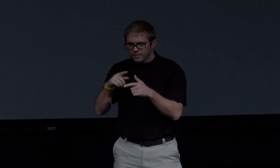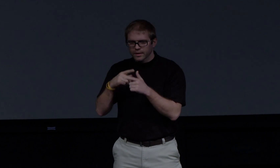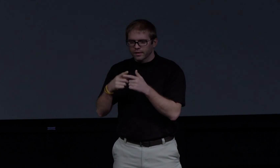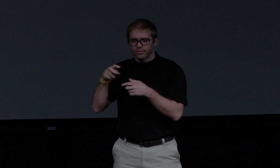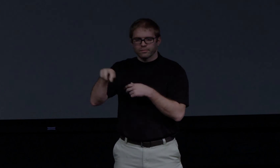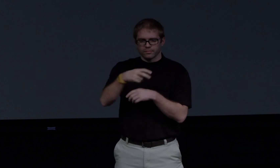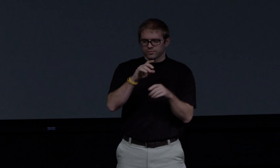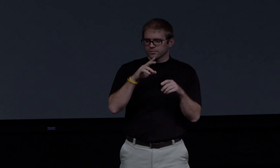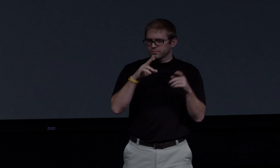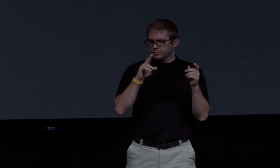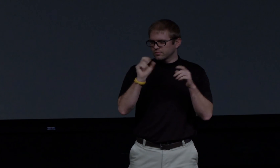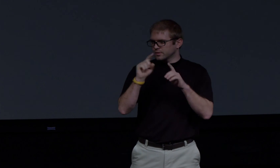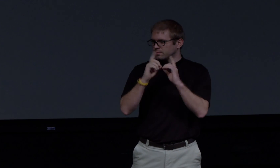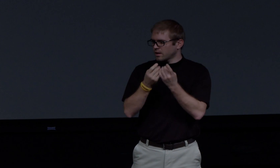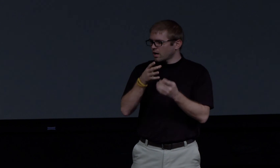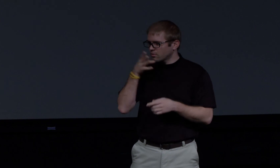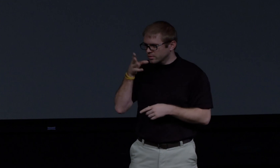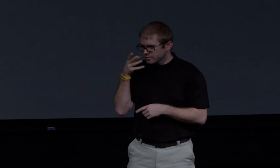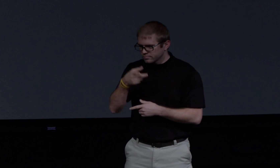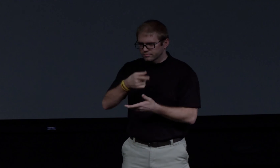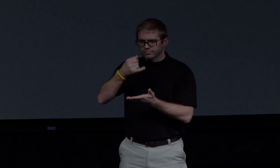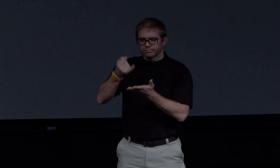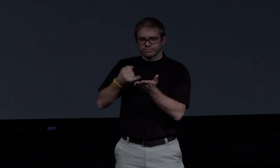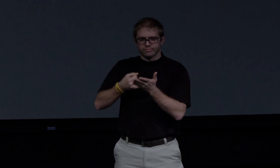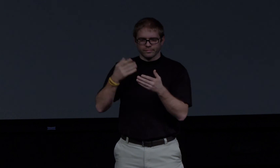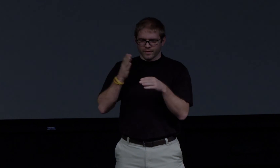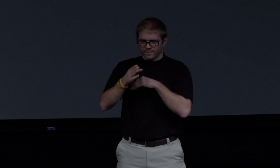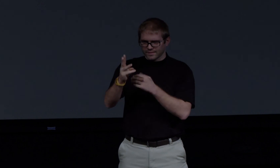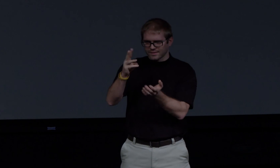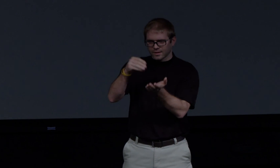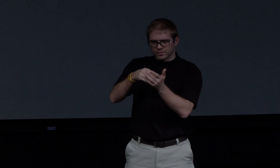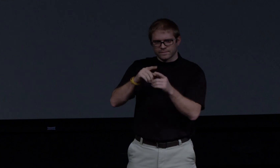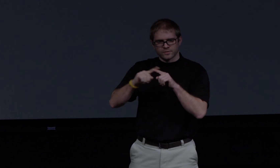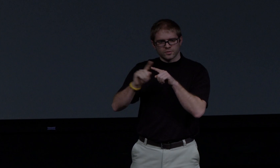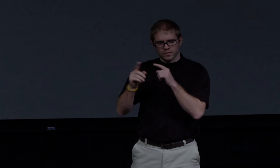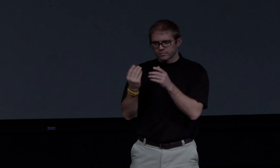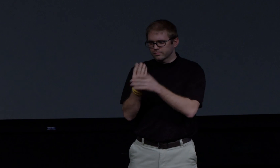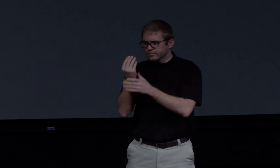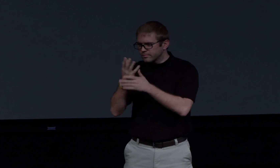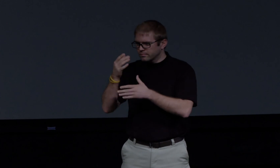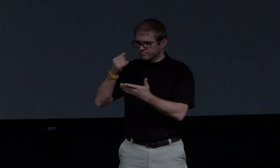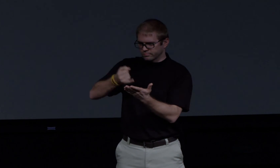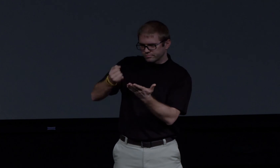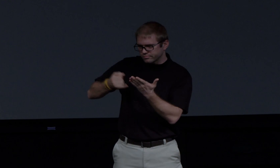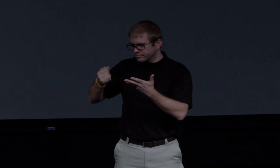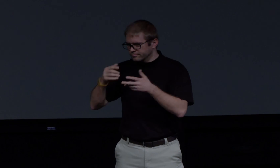in our history department on World War I,